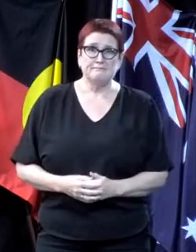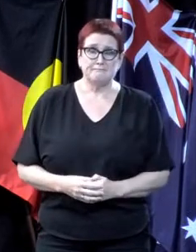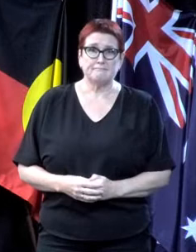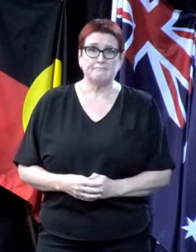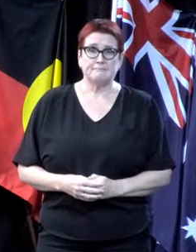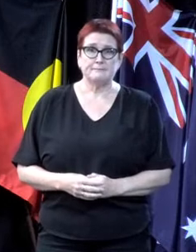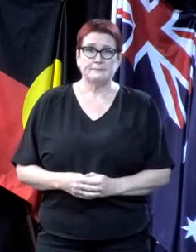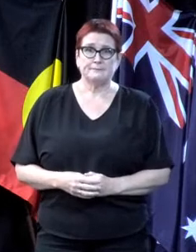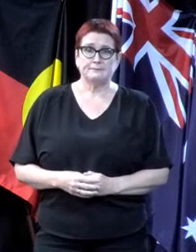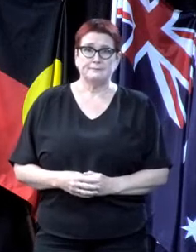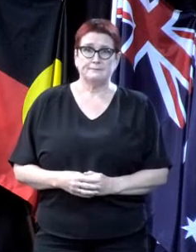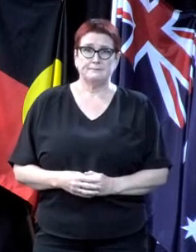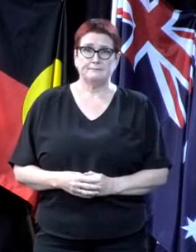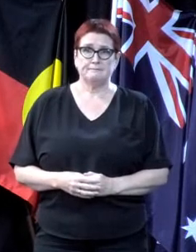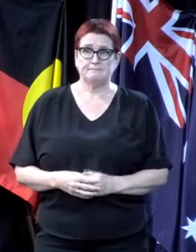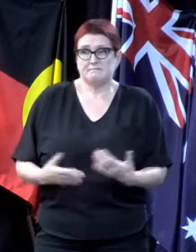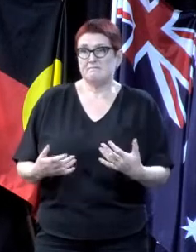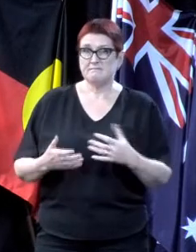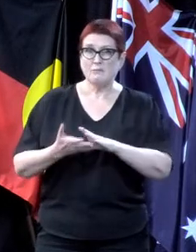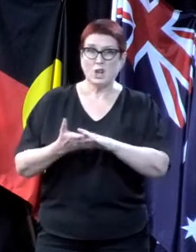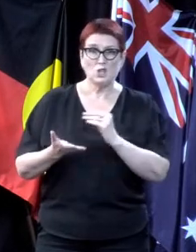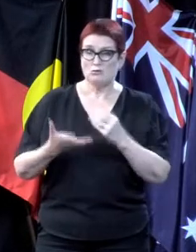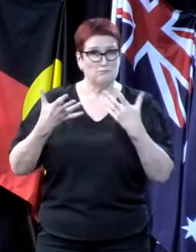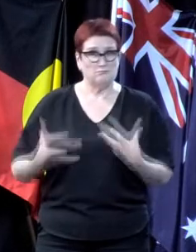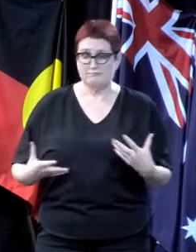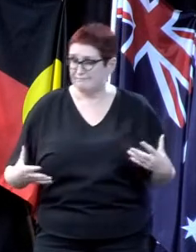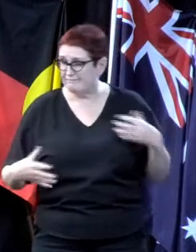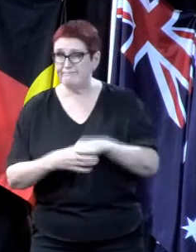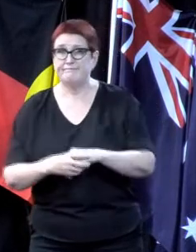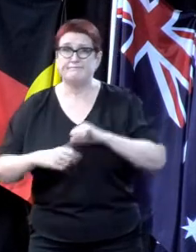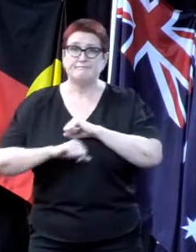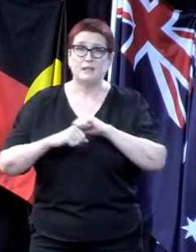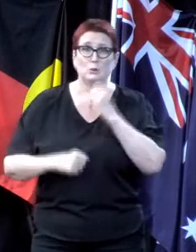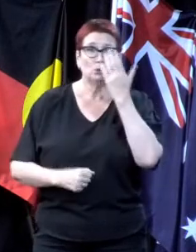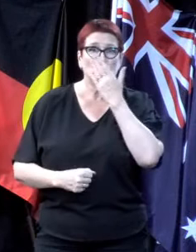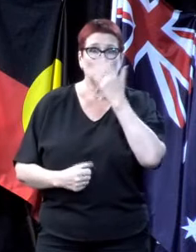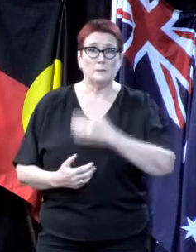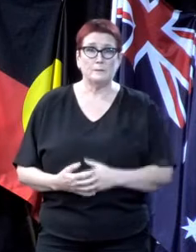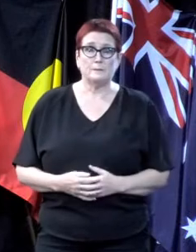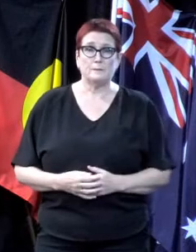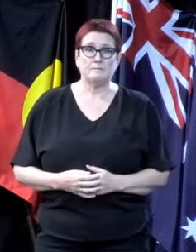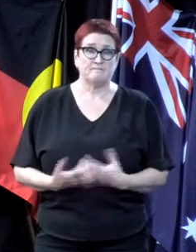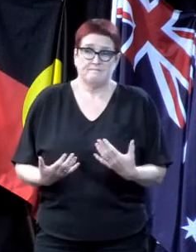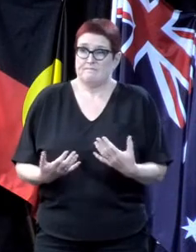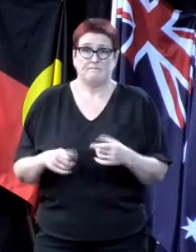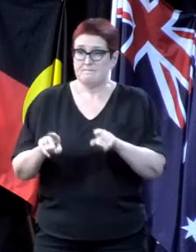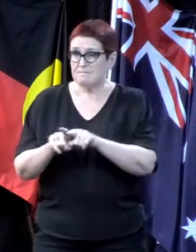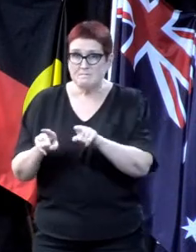Yeah, in their involvement in our school. Involved in the same processes and the same successes as other students.